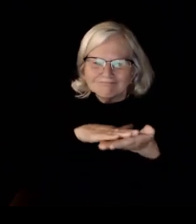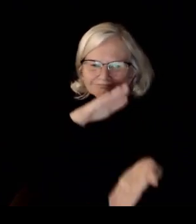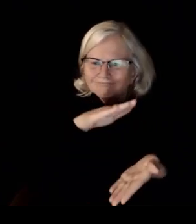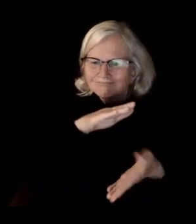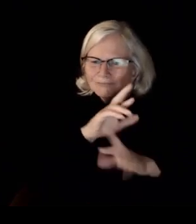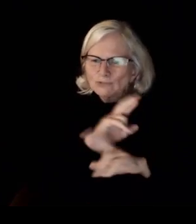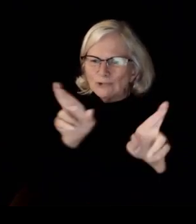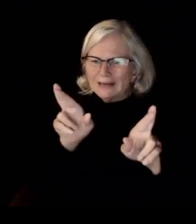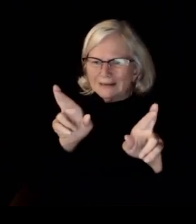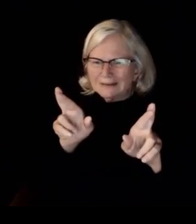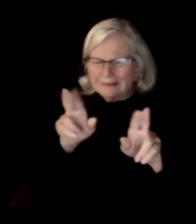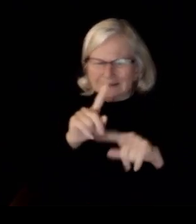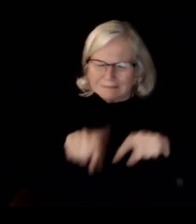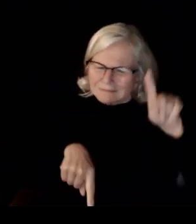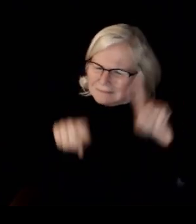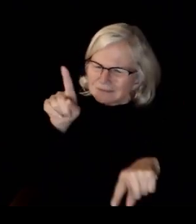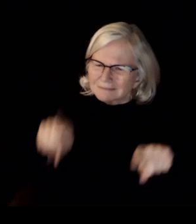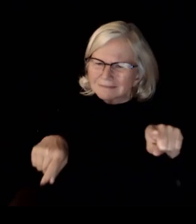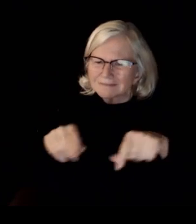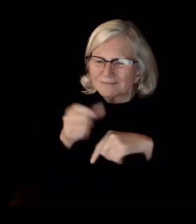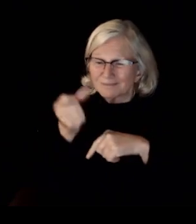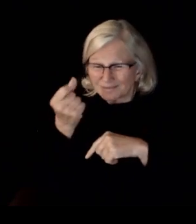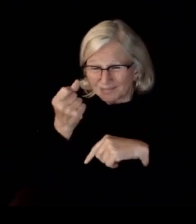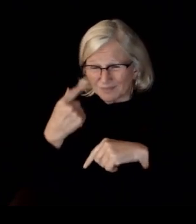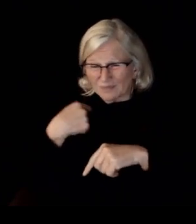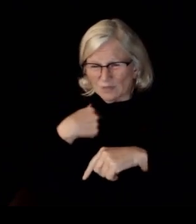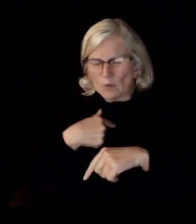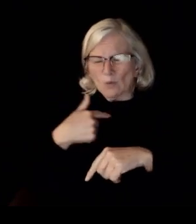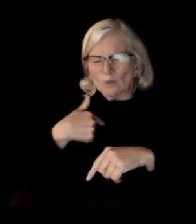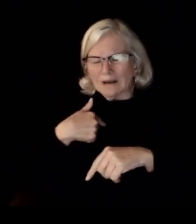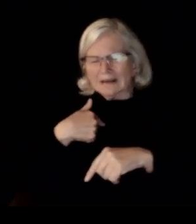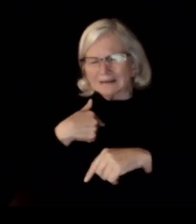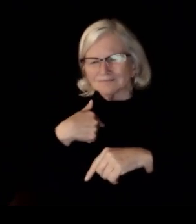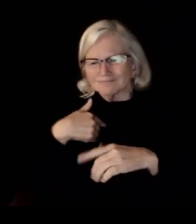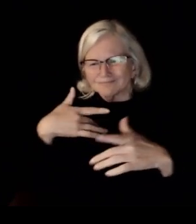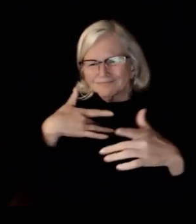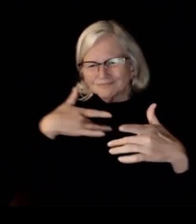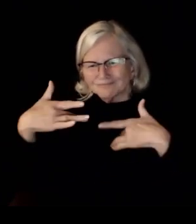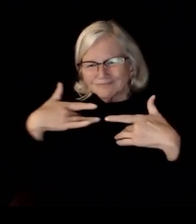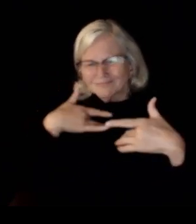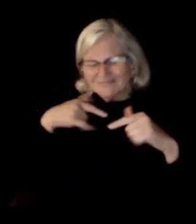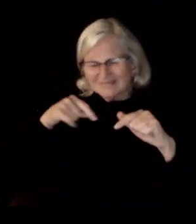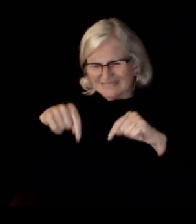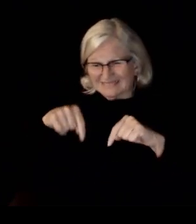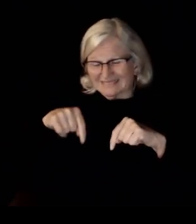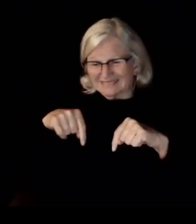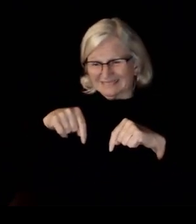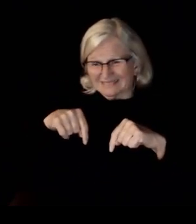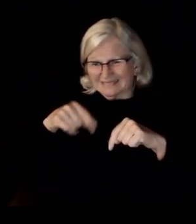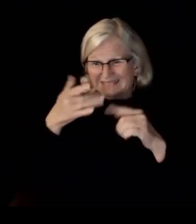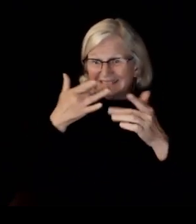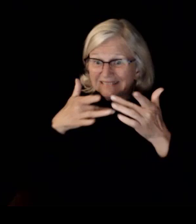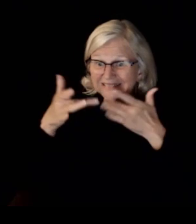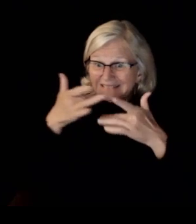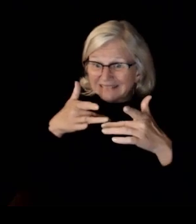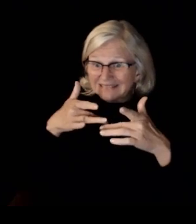are concerned that this does have the potential of interfering with our desire to ramp up